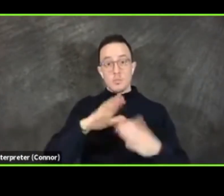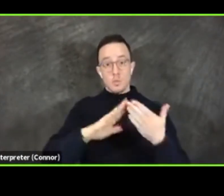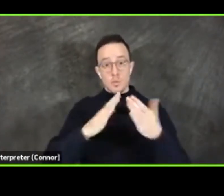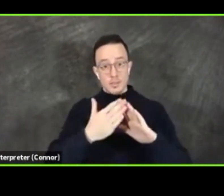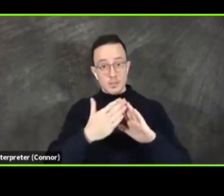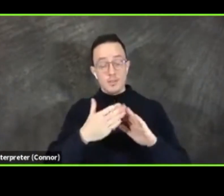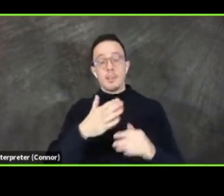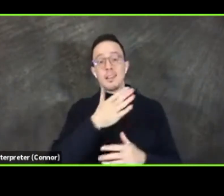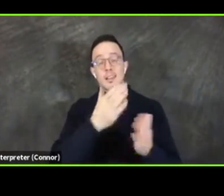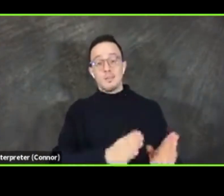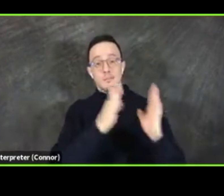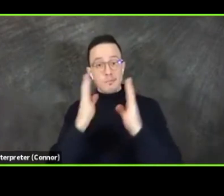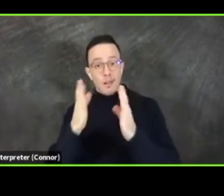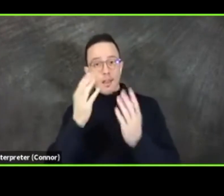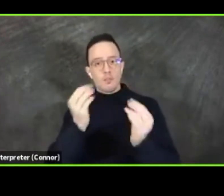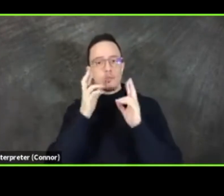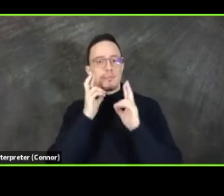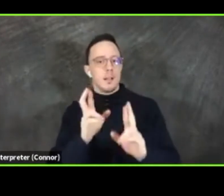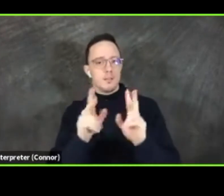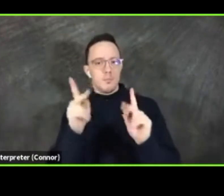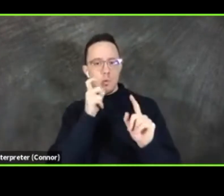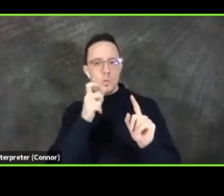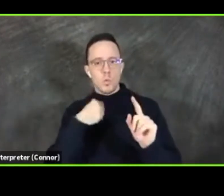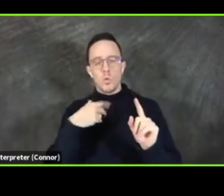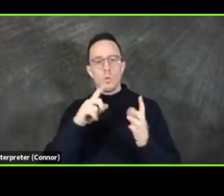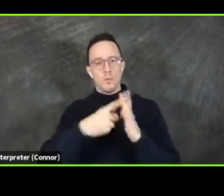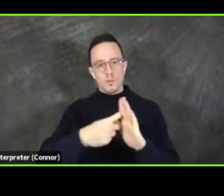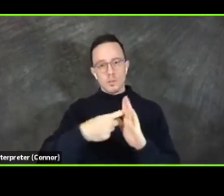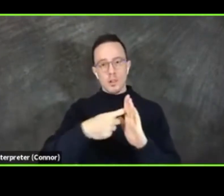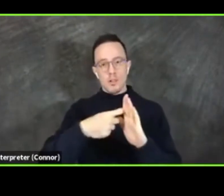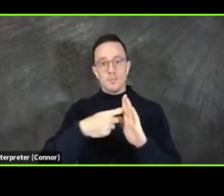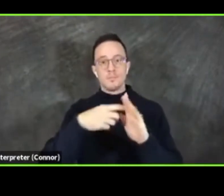PLACES WE CALL HOME. THIS ONGOING PROCESS BEGAN FOR US WITH OUR